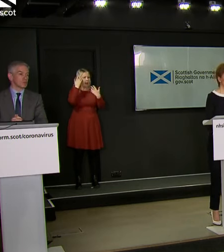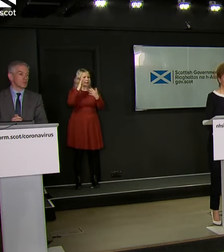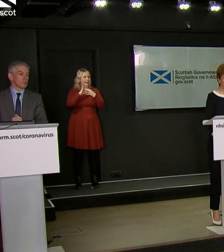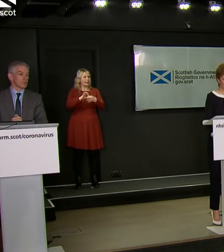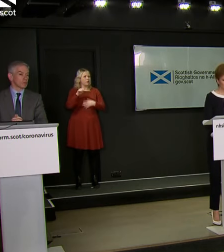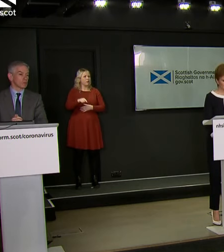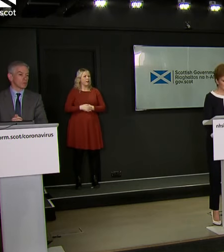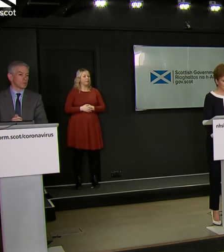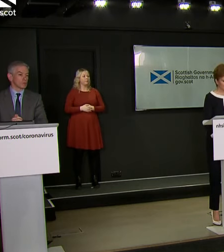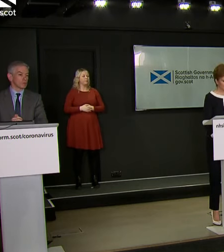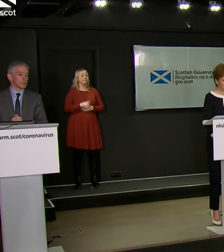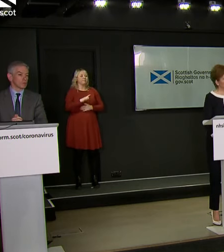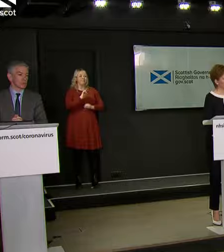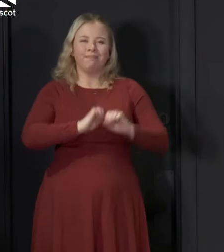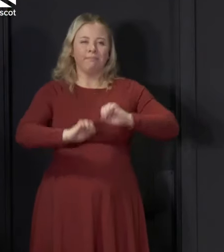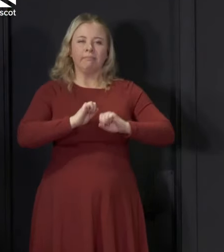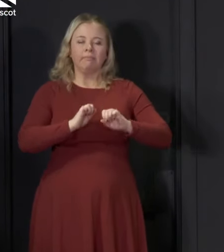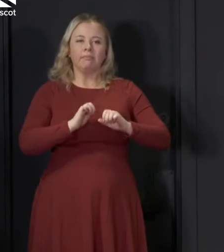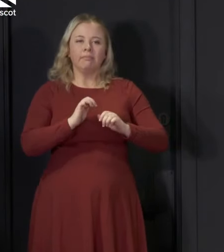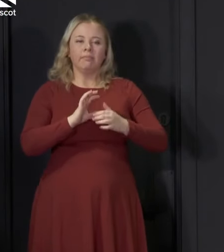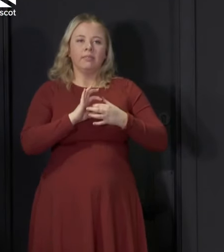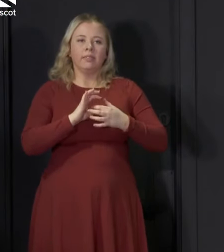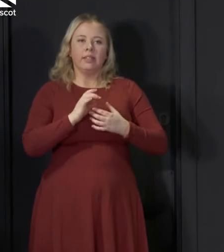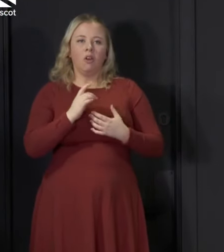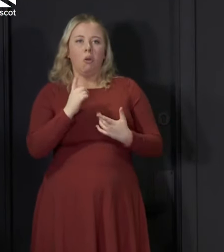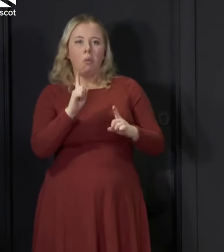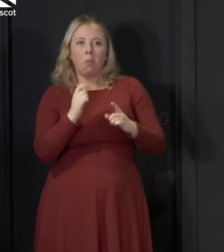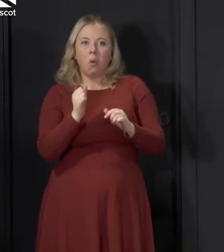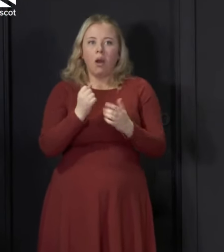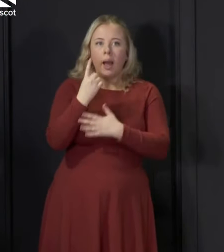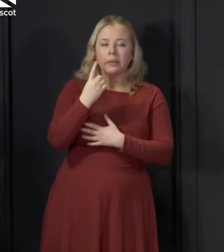I'm going to resist getting drawn into speculation about what we might and might not do in terms